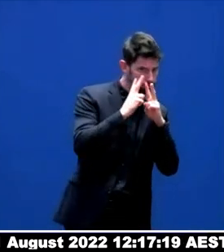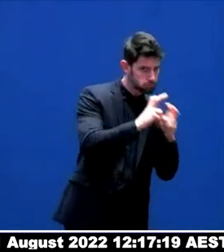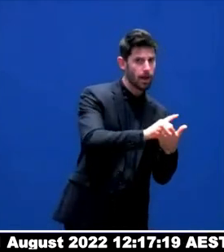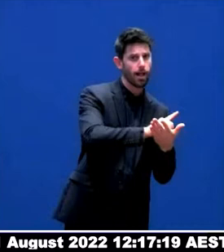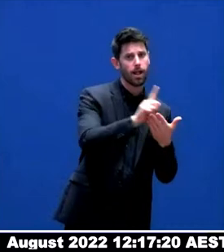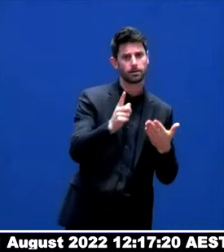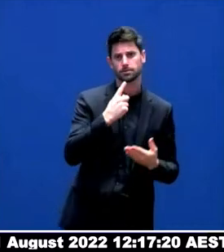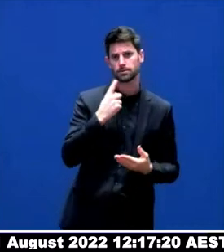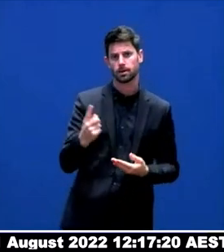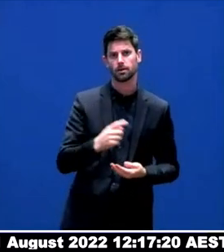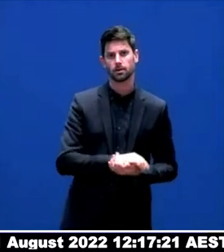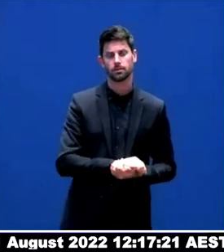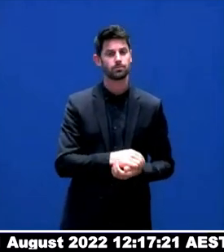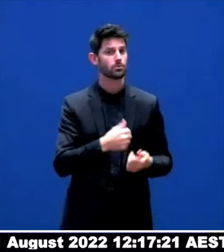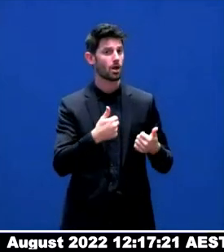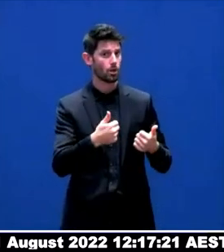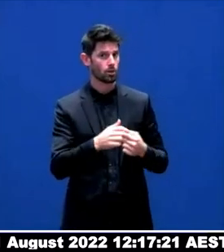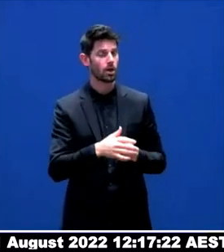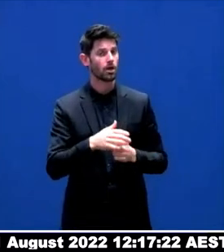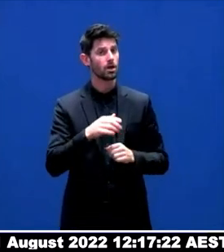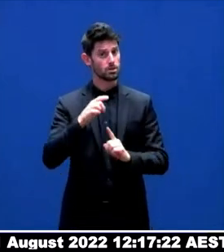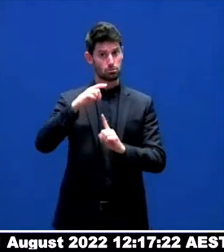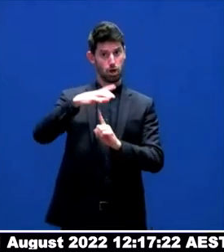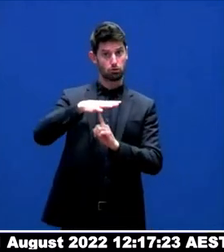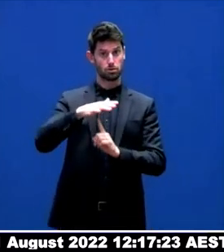Alright. So, priority might be that you're in relatively quickly, two and a